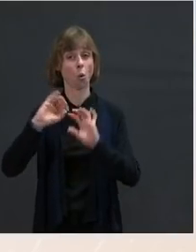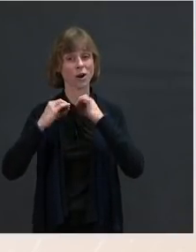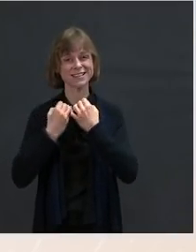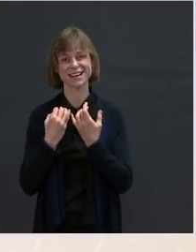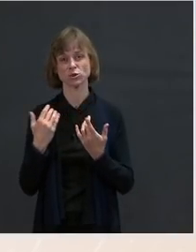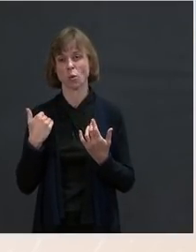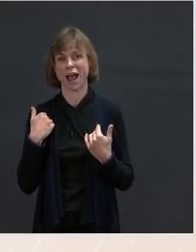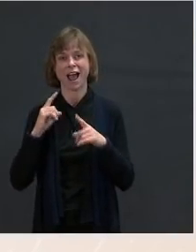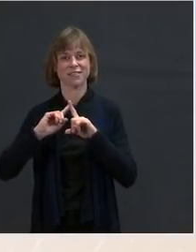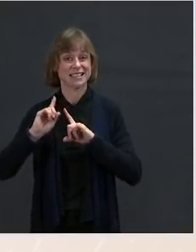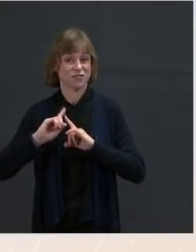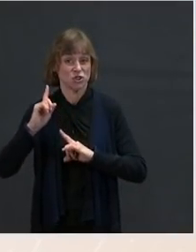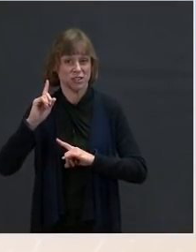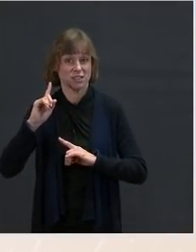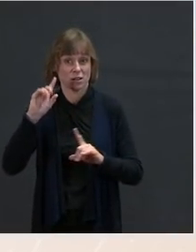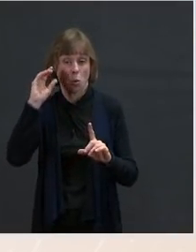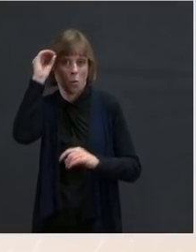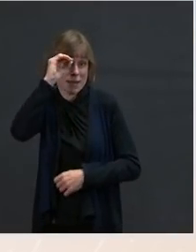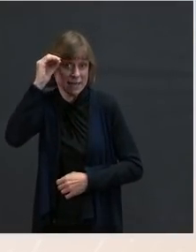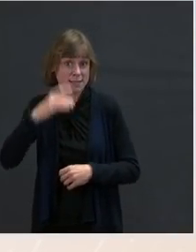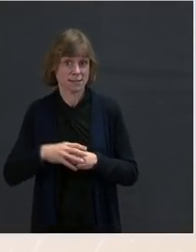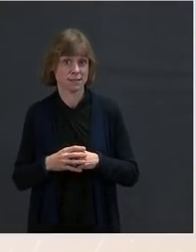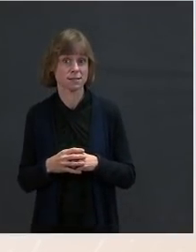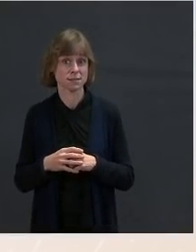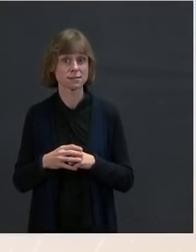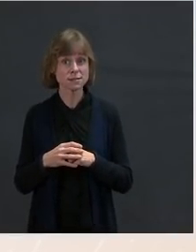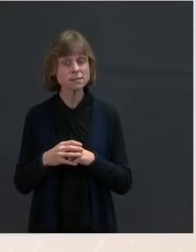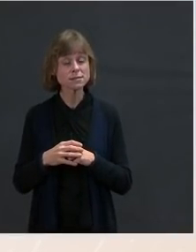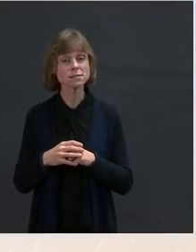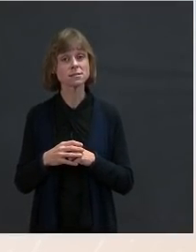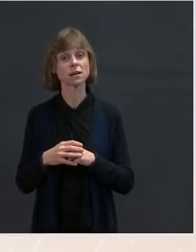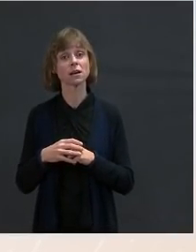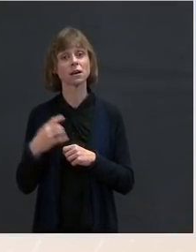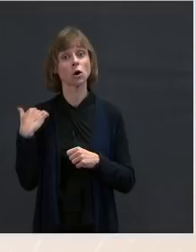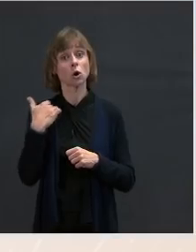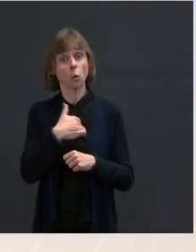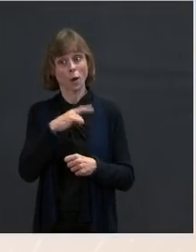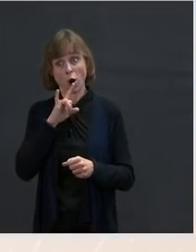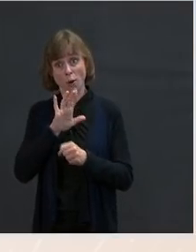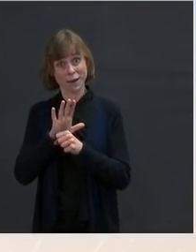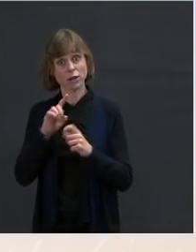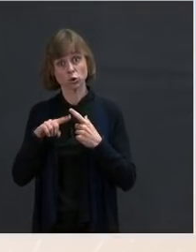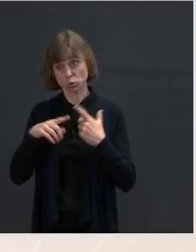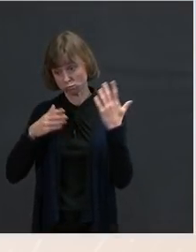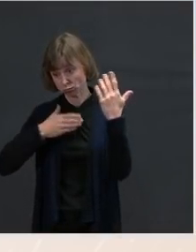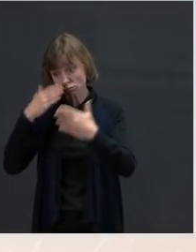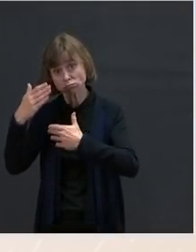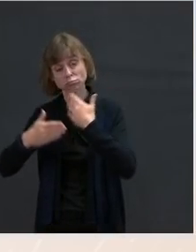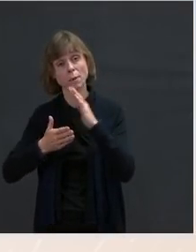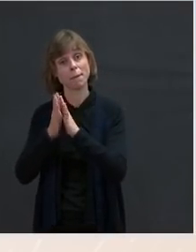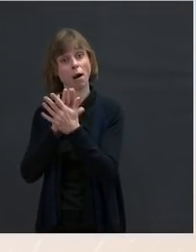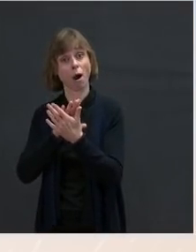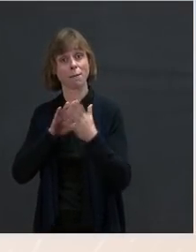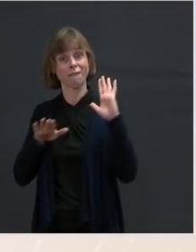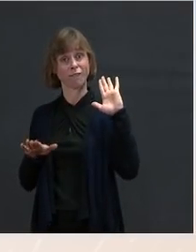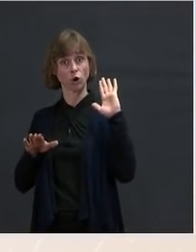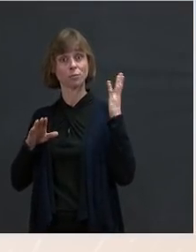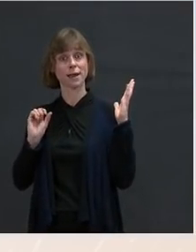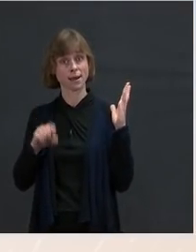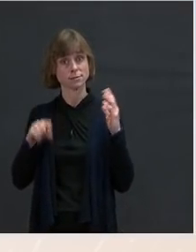But, you know, and we're going -- we remain committed to moving that process forward to a confirmation. But there are a range -- even areas where we disagree.